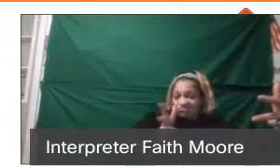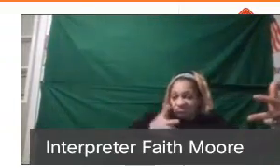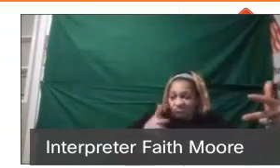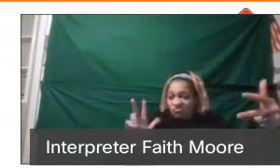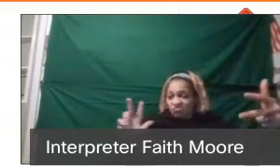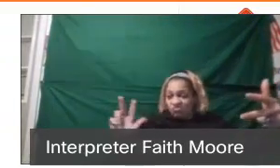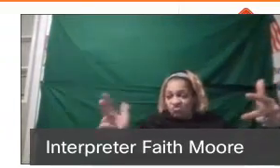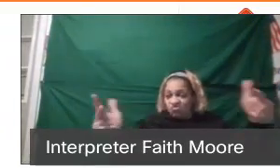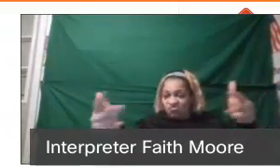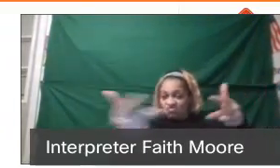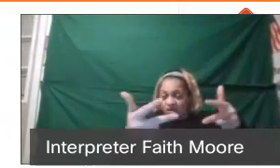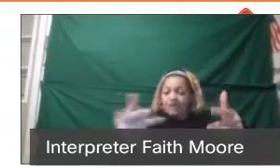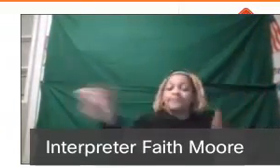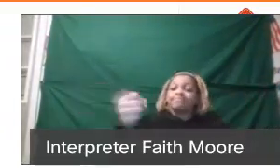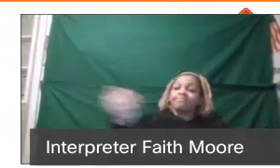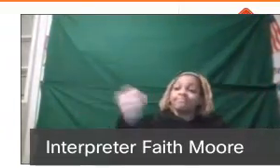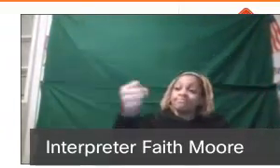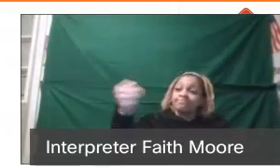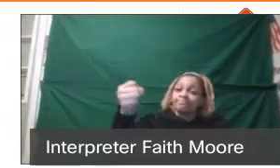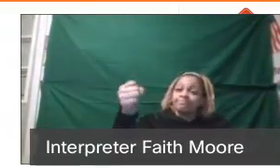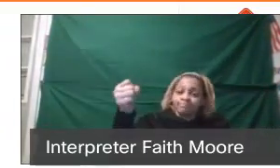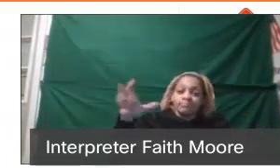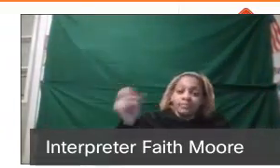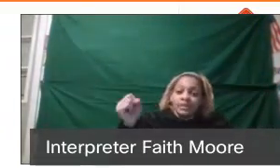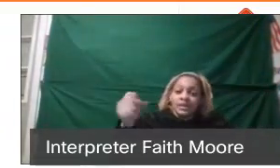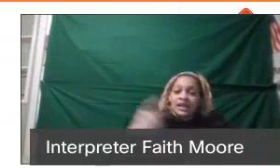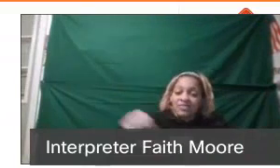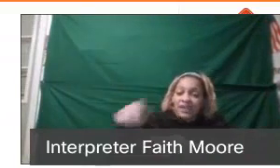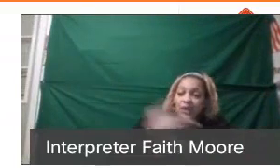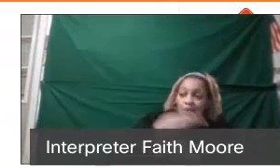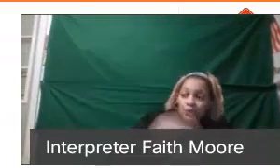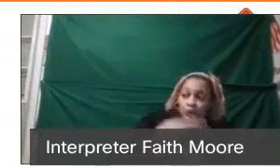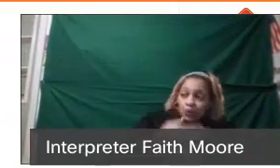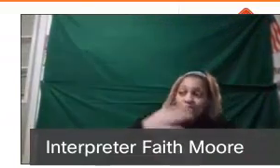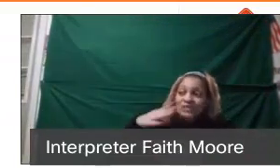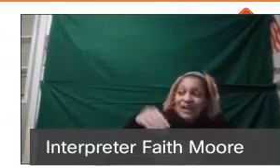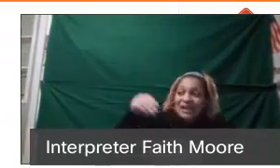Yeah, and they probably use the inside traveling and to make that turn today.